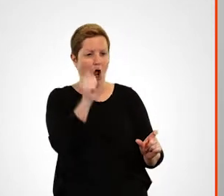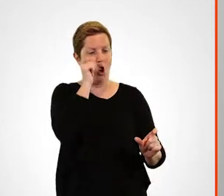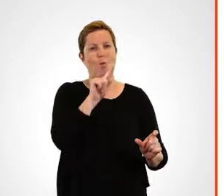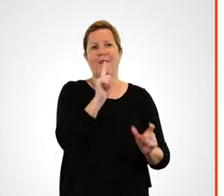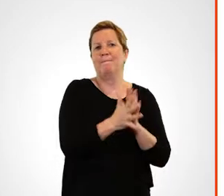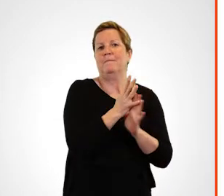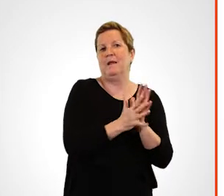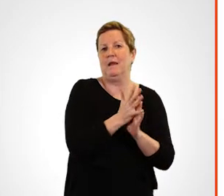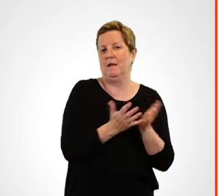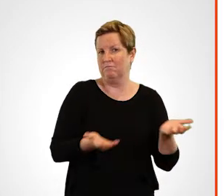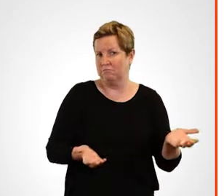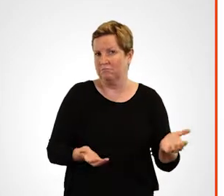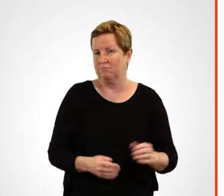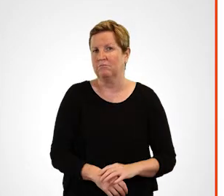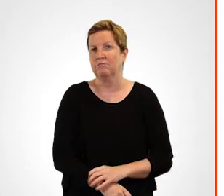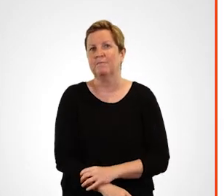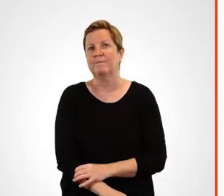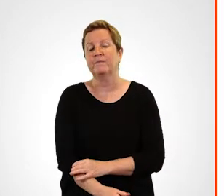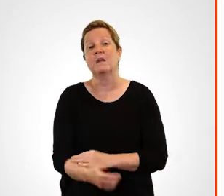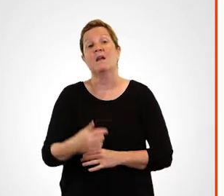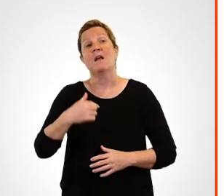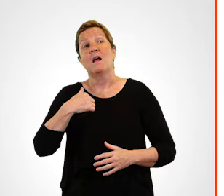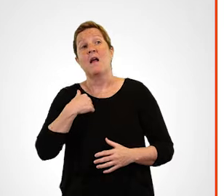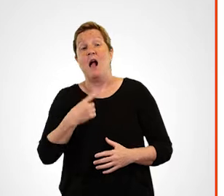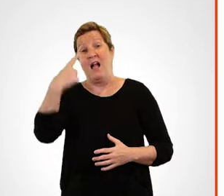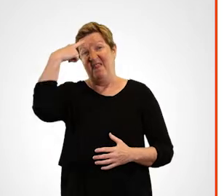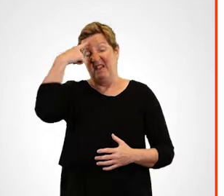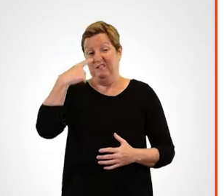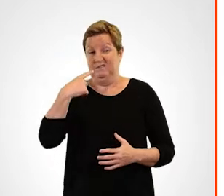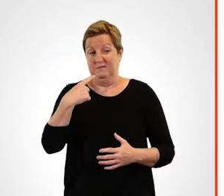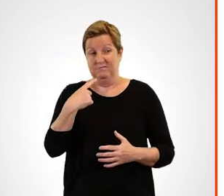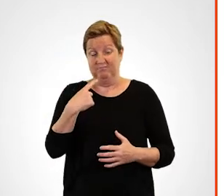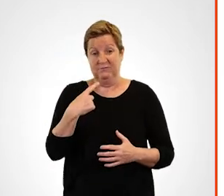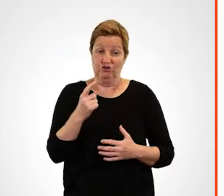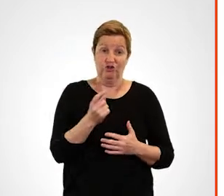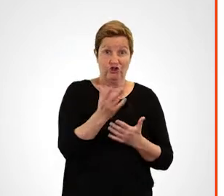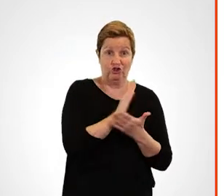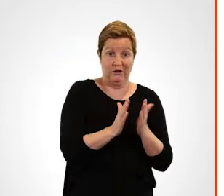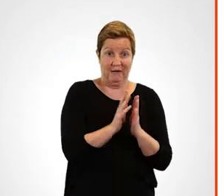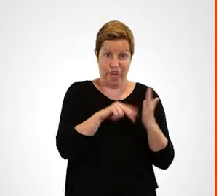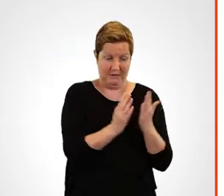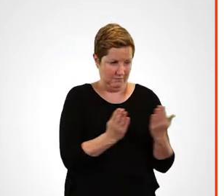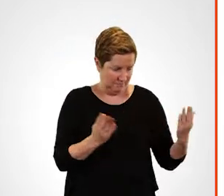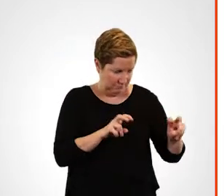I believe that it's probably more important - as important as shared reading is with all children,